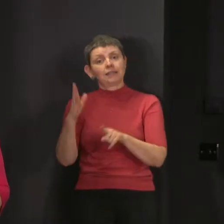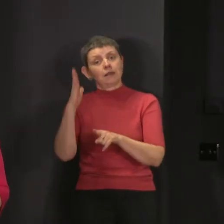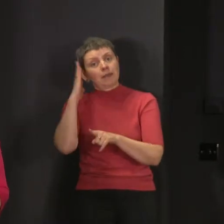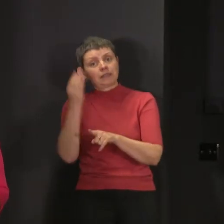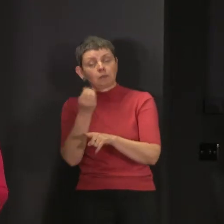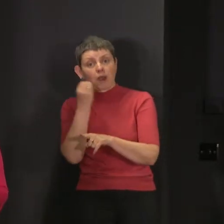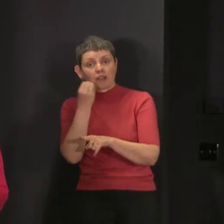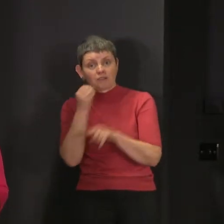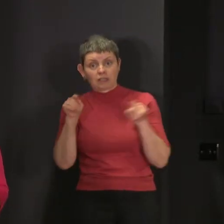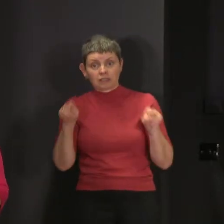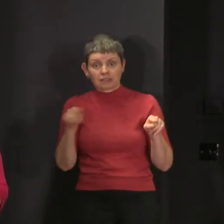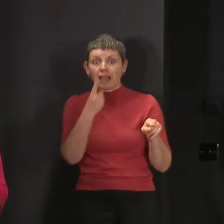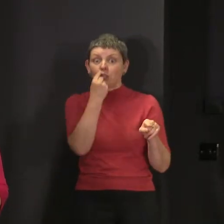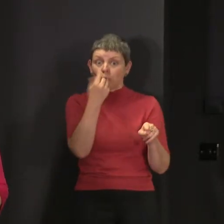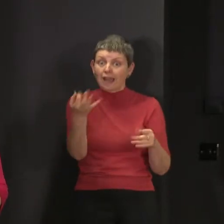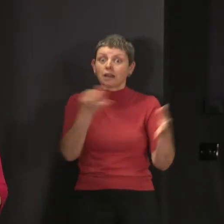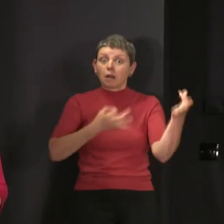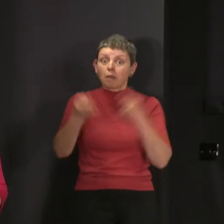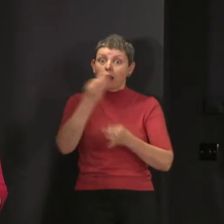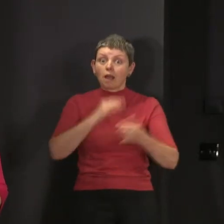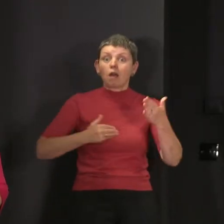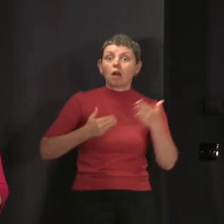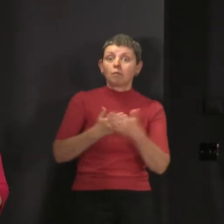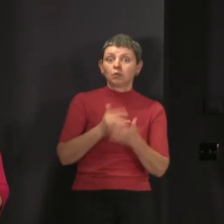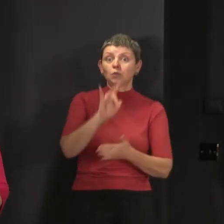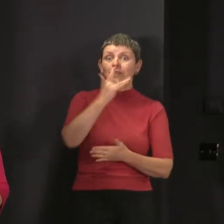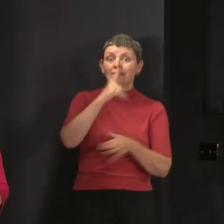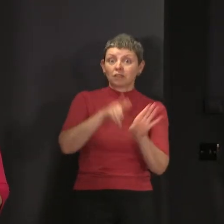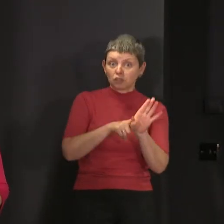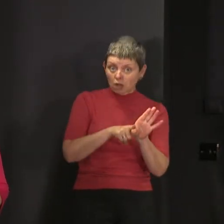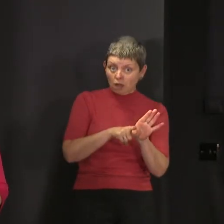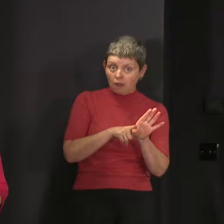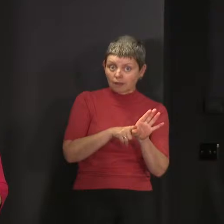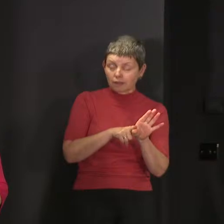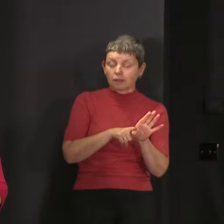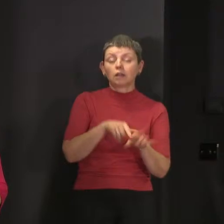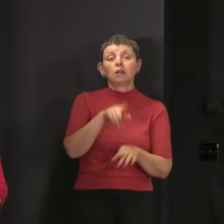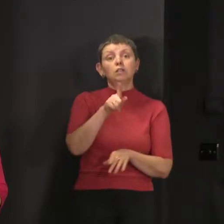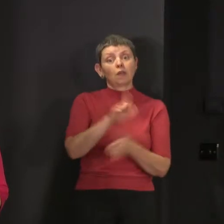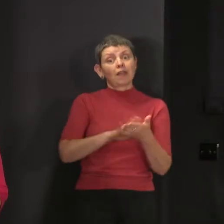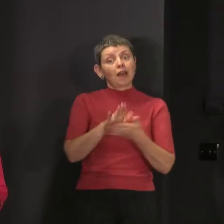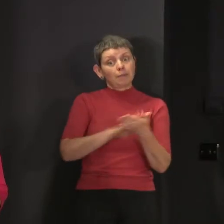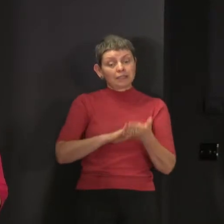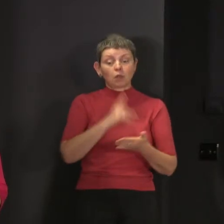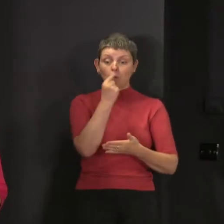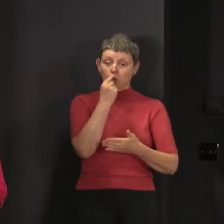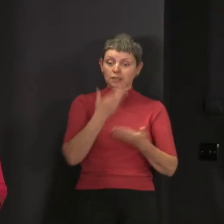that we are making a number of positive steps towards Scotland's economy reopening but as I said this briefing